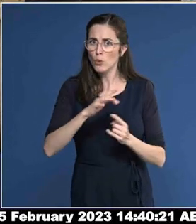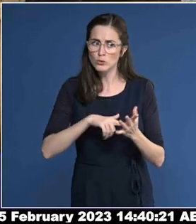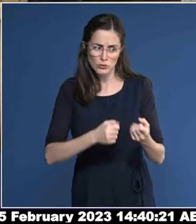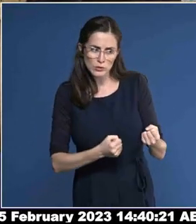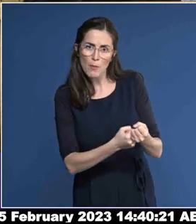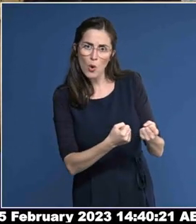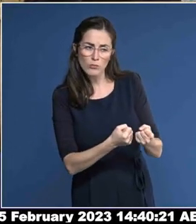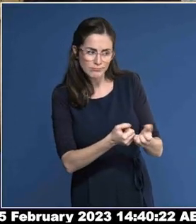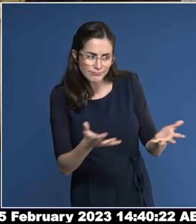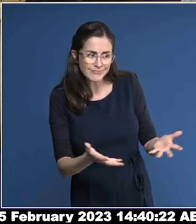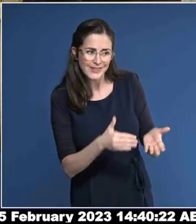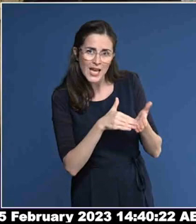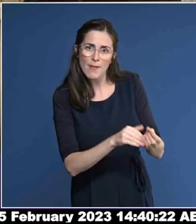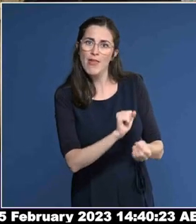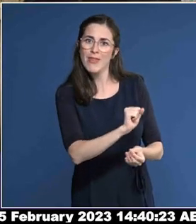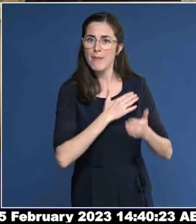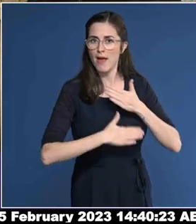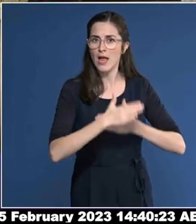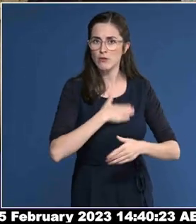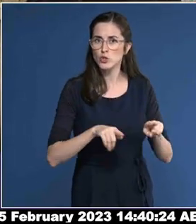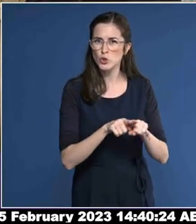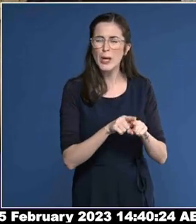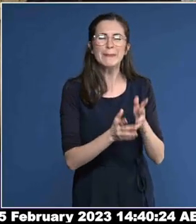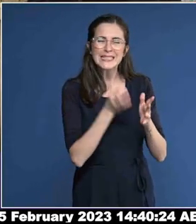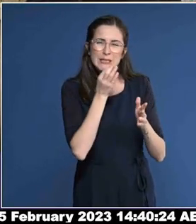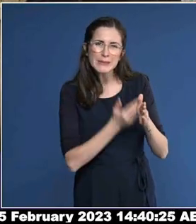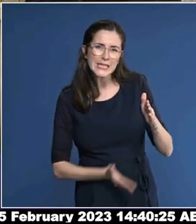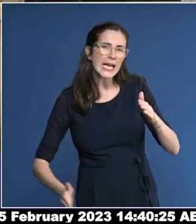So that's just an additional complexity, I suppose, which I would call out.